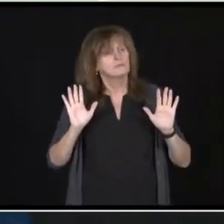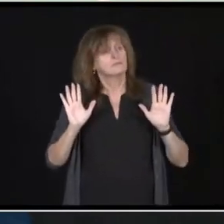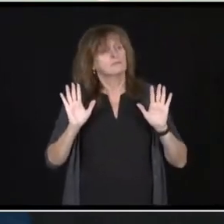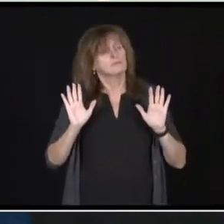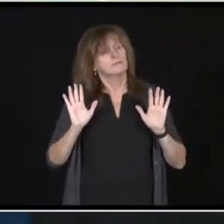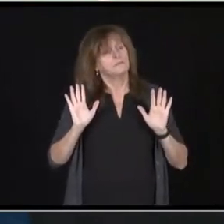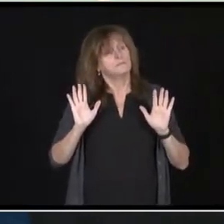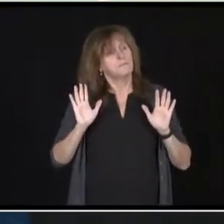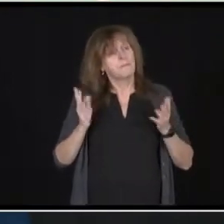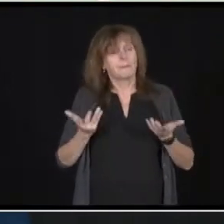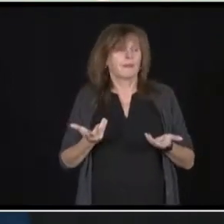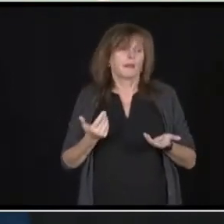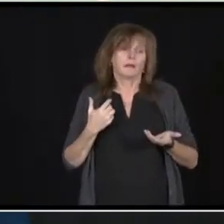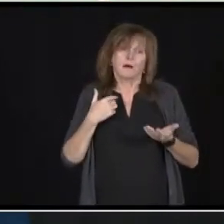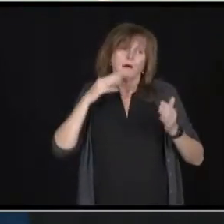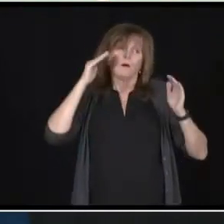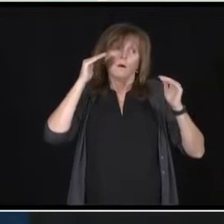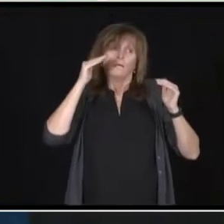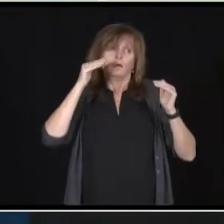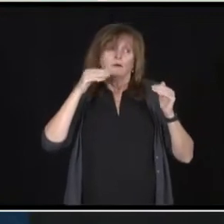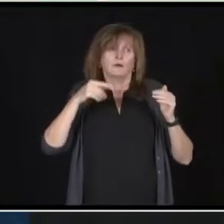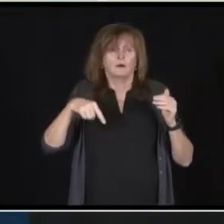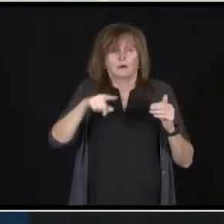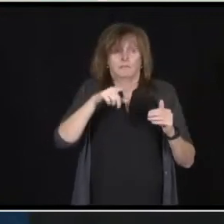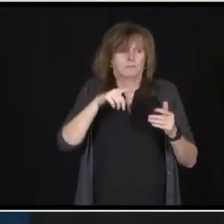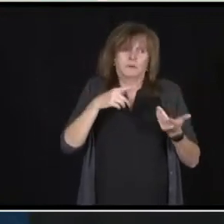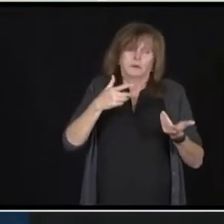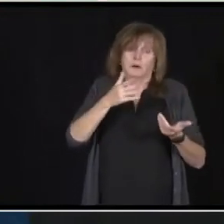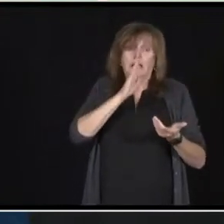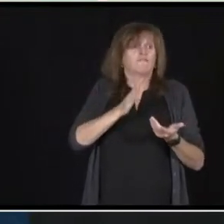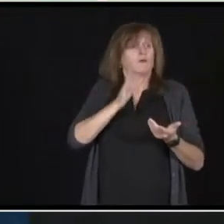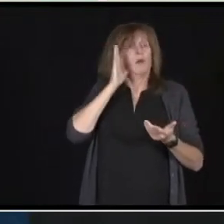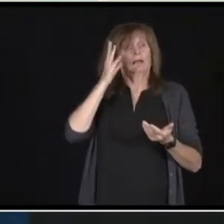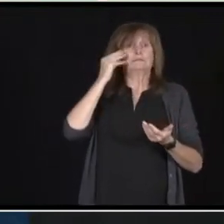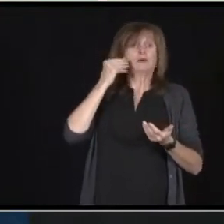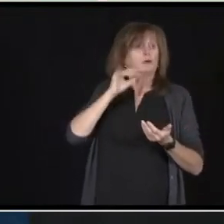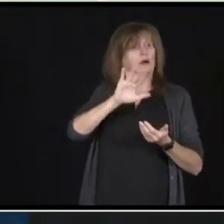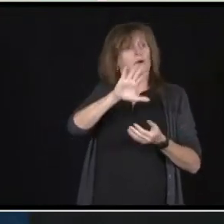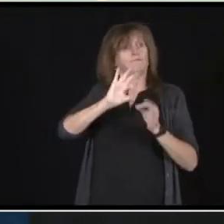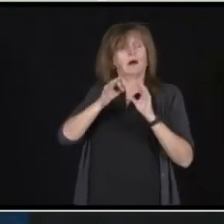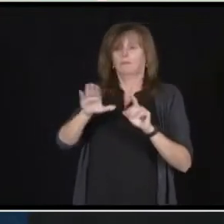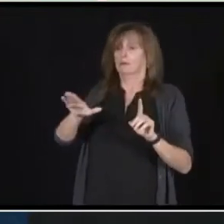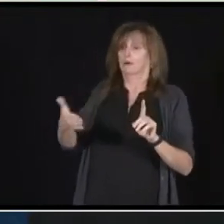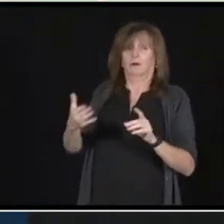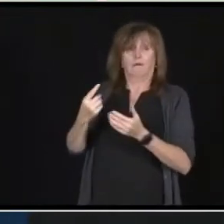Because God forbid it is one of your love ones that are in the hospital and they have hours or